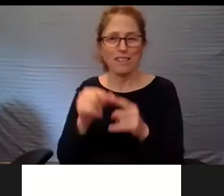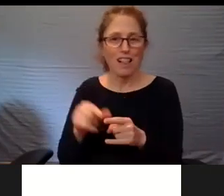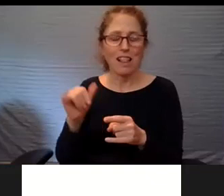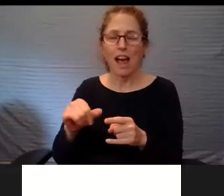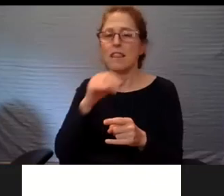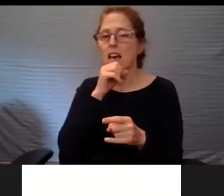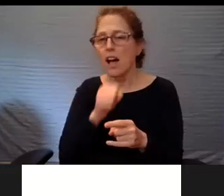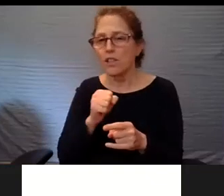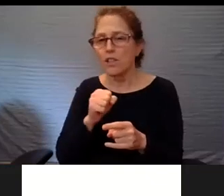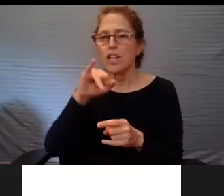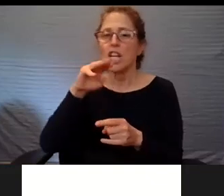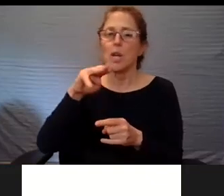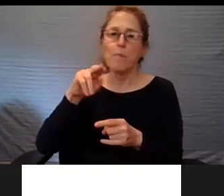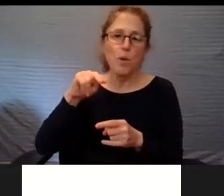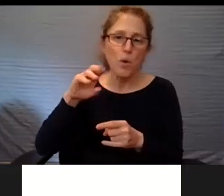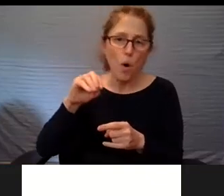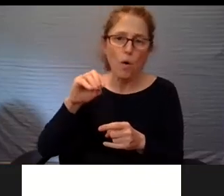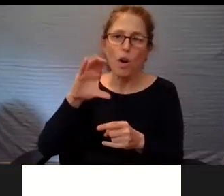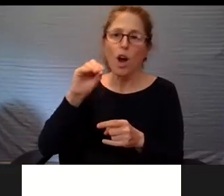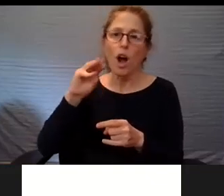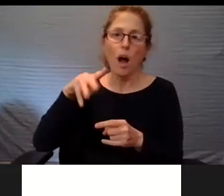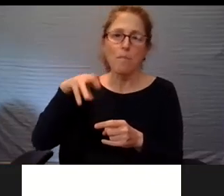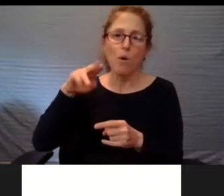to downplay the spread and seriousness of COVID-19?